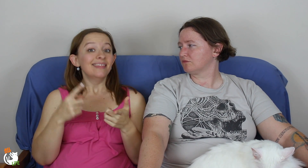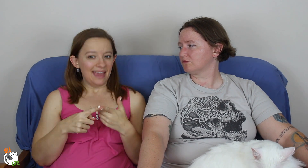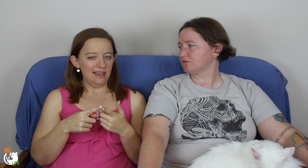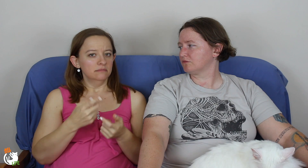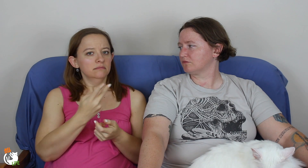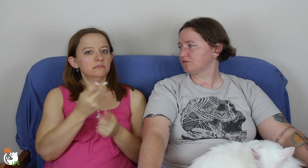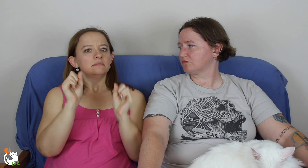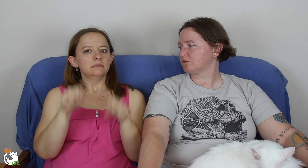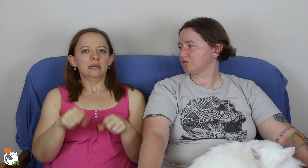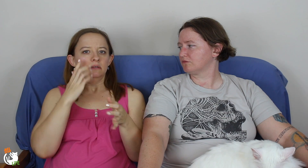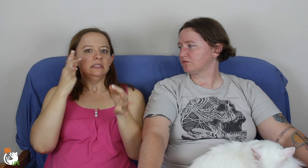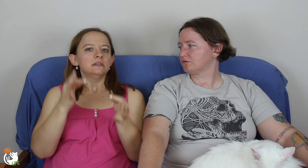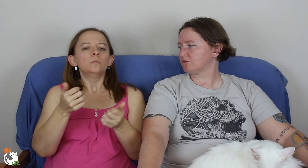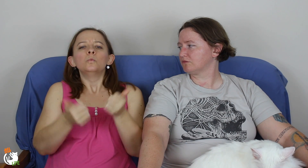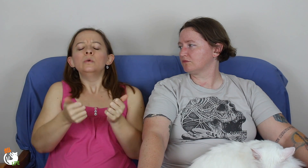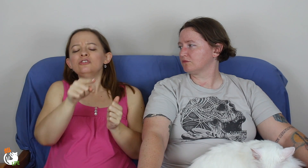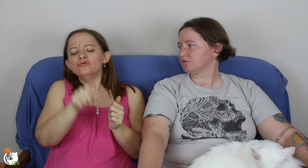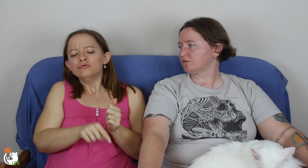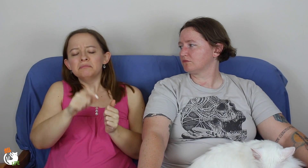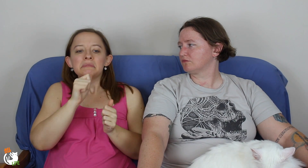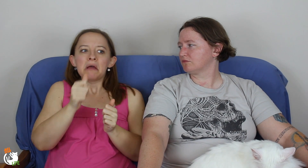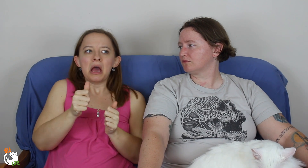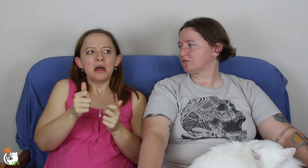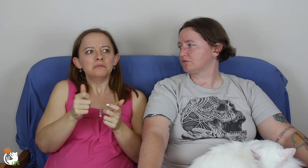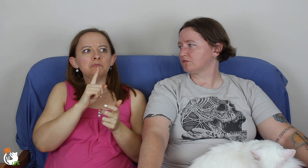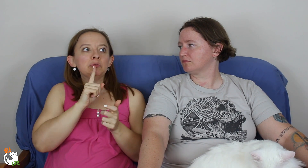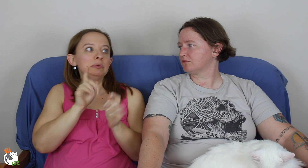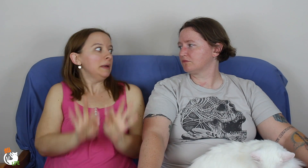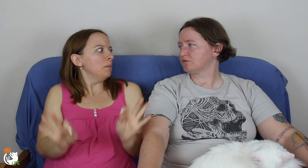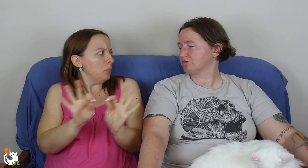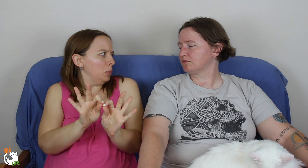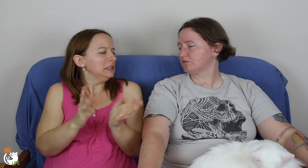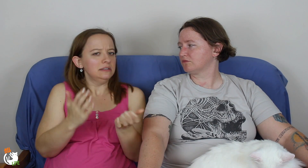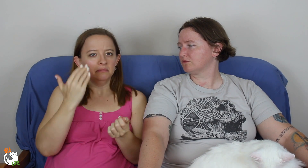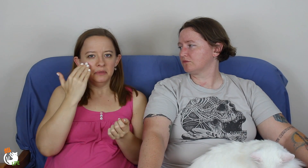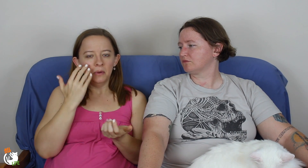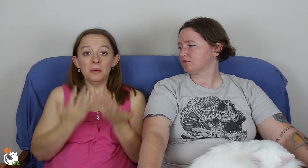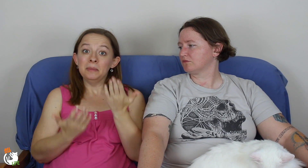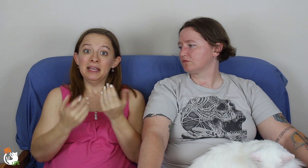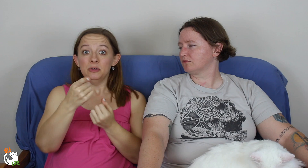then the two of you can decide which things are really not as important.